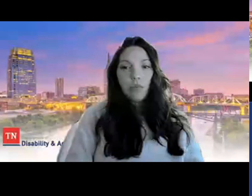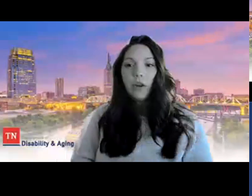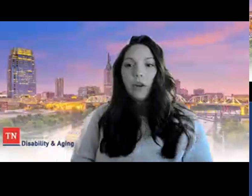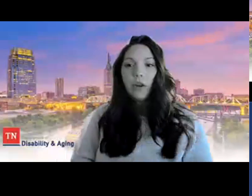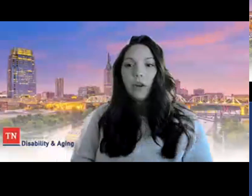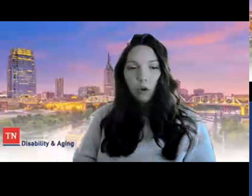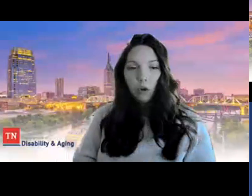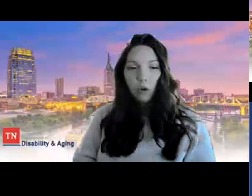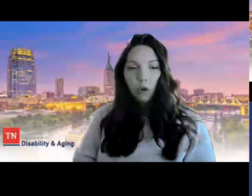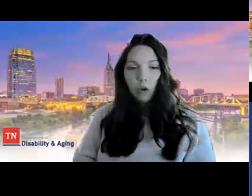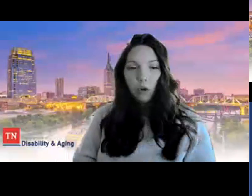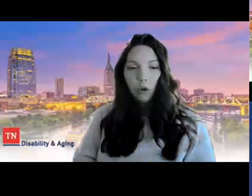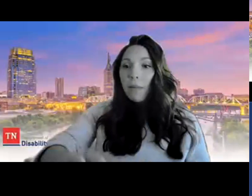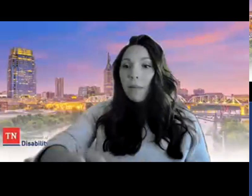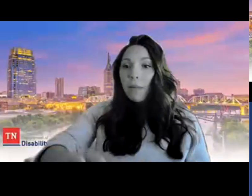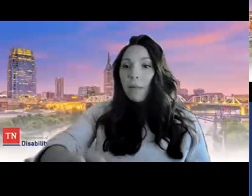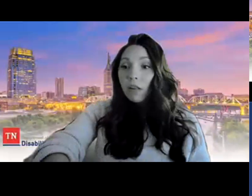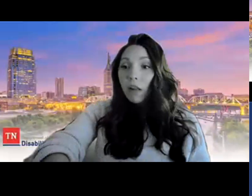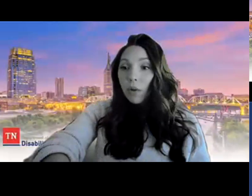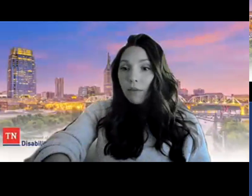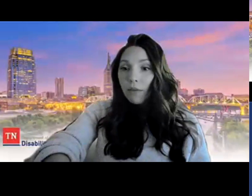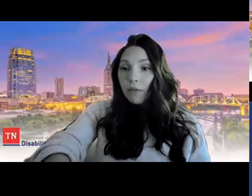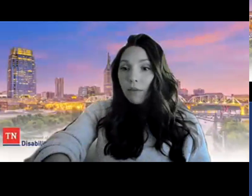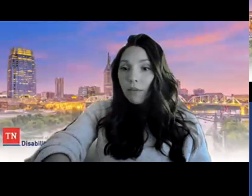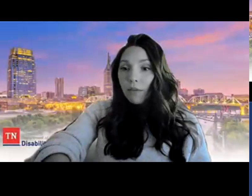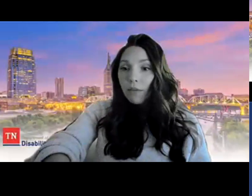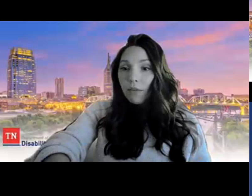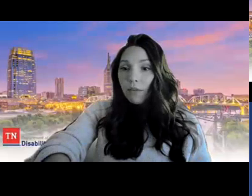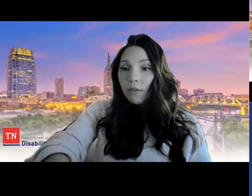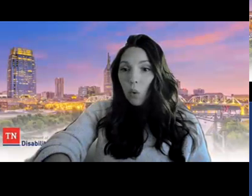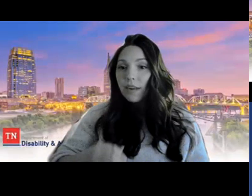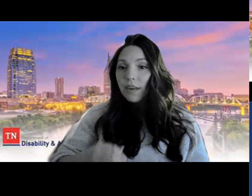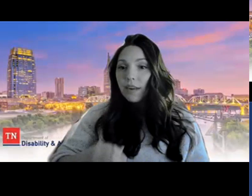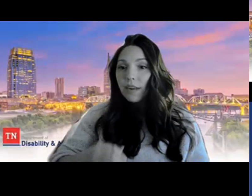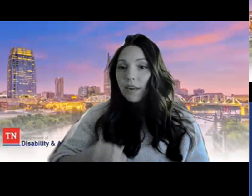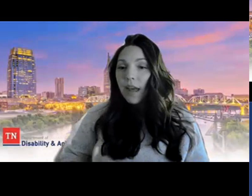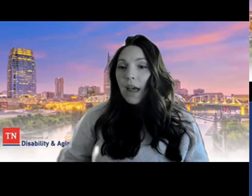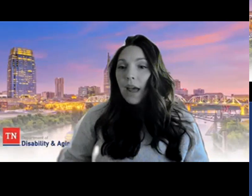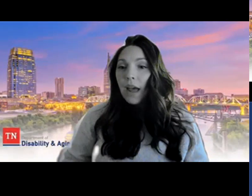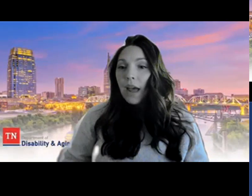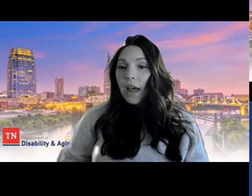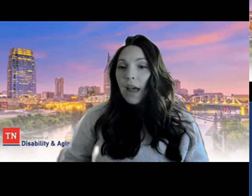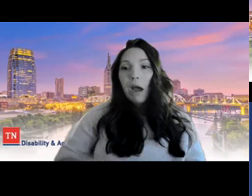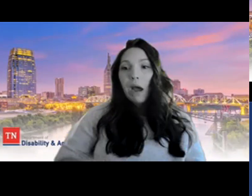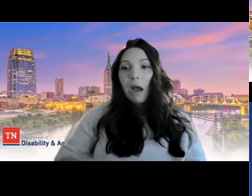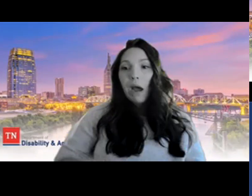You'll be able to find that there. It does look like we have some questions coming through SC. Can we have a copy of the PowerPoint?